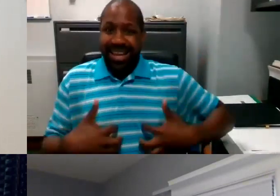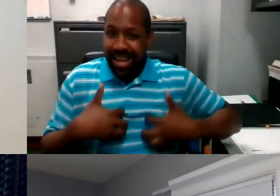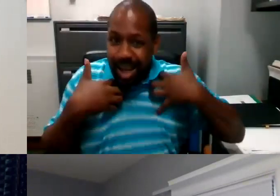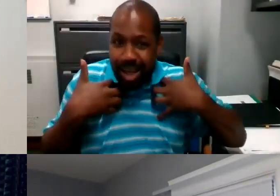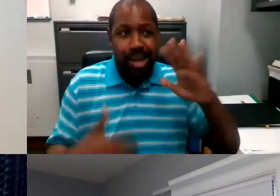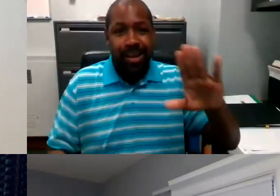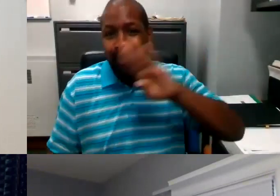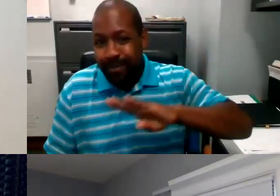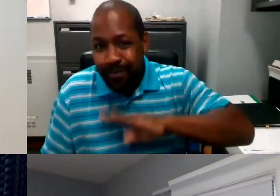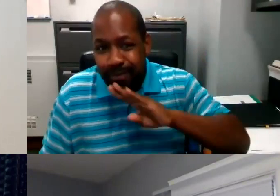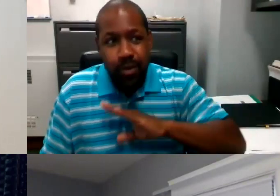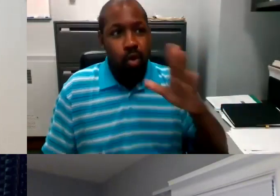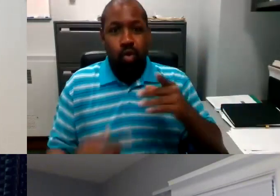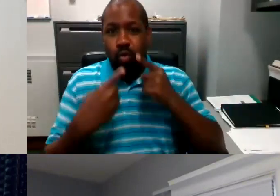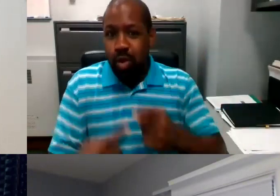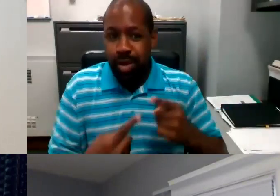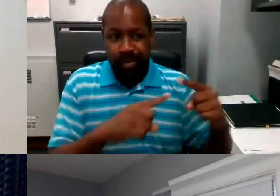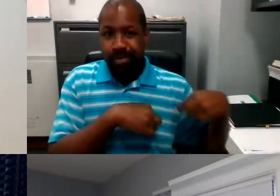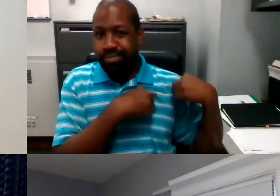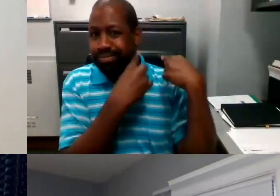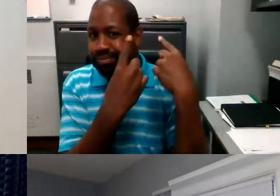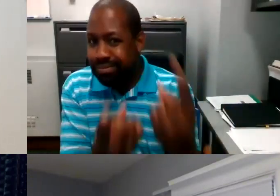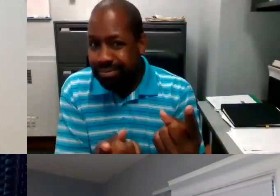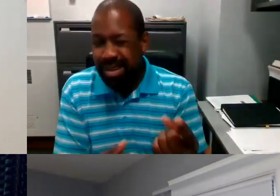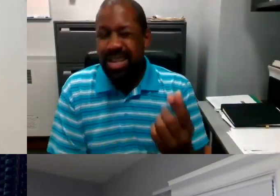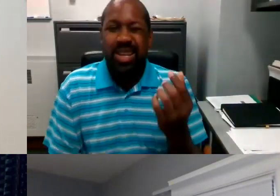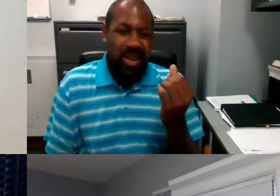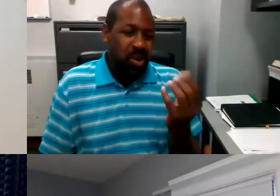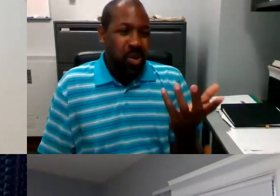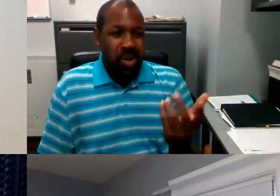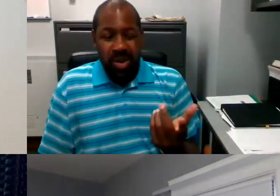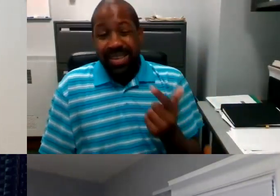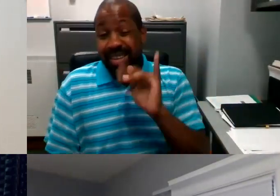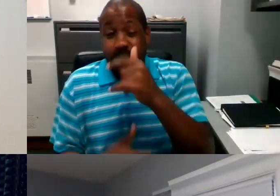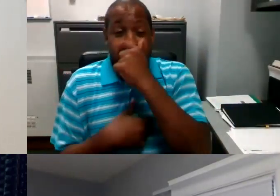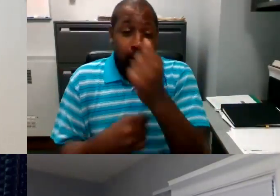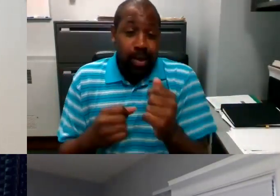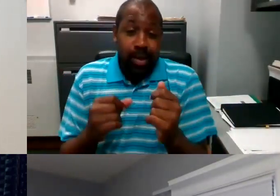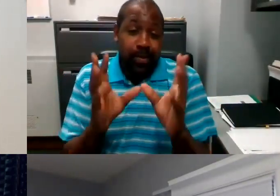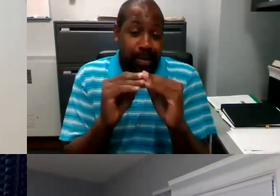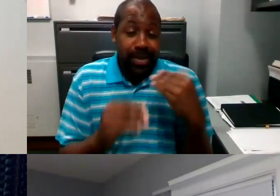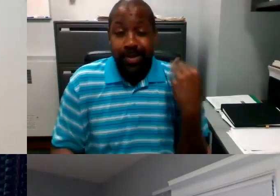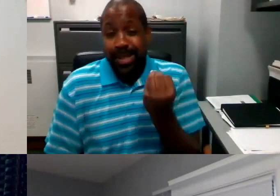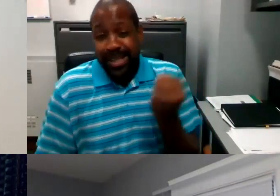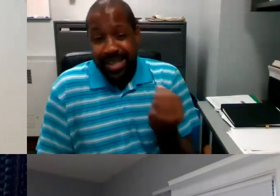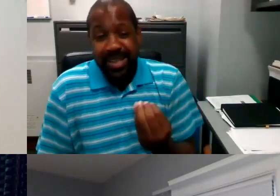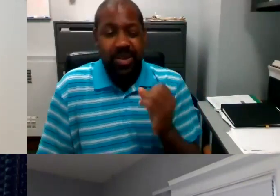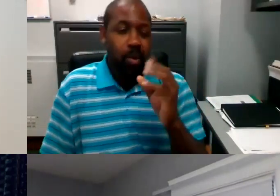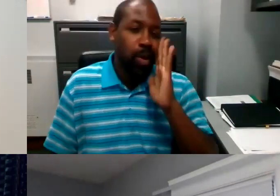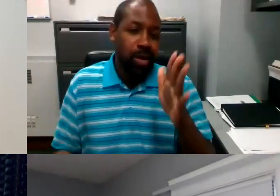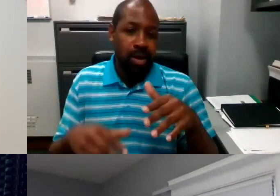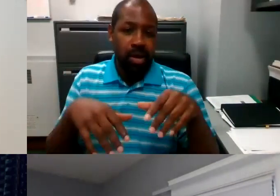THE OTHER THING IS, AND SOME OF YOU CONTACTED ME AND I FEEL BAD ABOUT THIS, THE INTERPRETER REFERRAL, THAT THEY GOT YELLED AT SO MUCH.